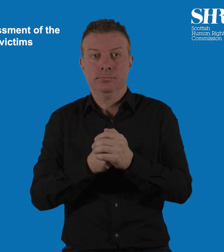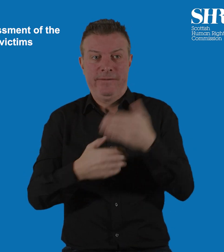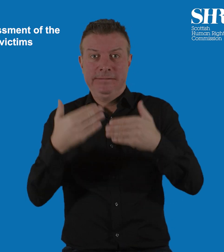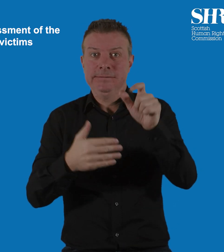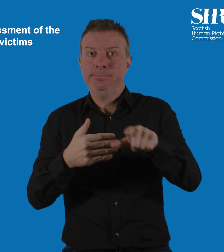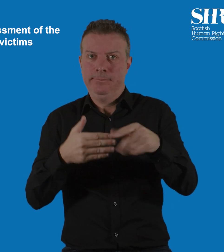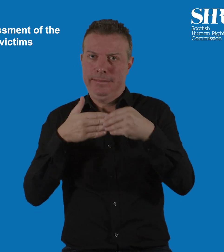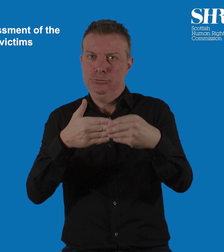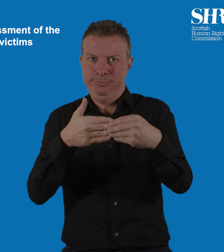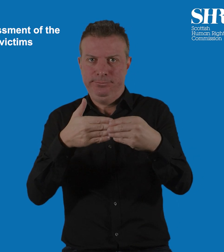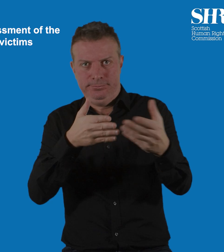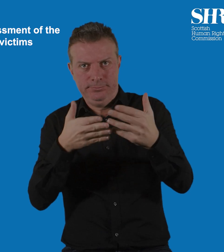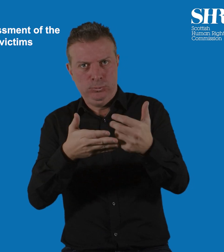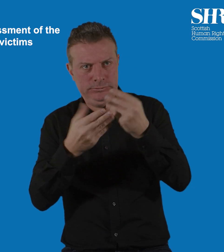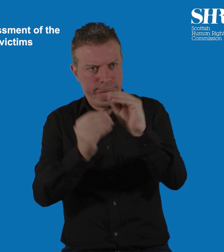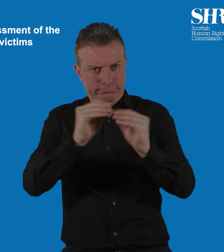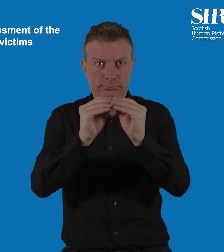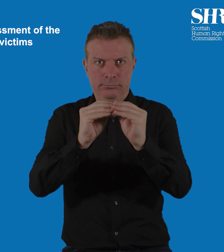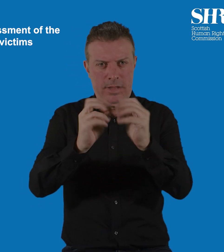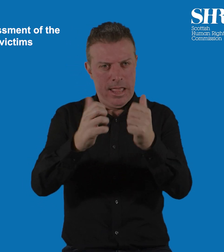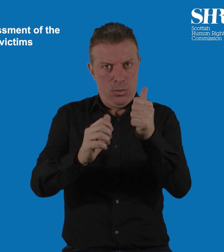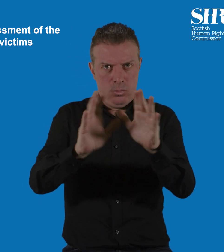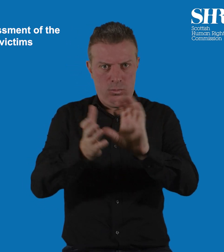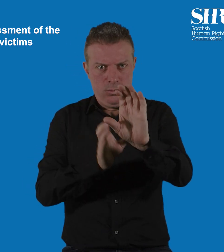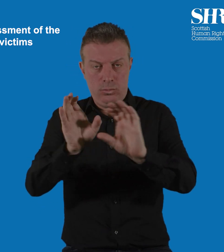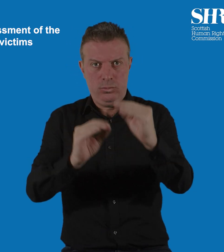1. Victim leadership in designing and shaping reparations.